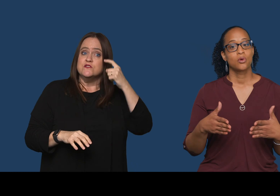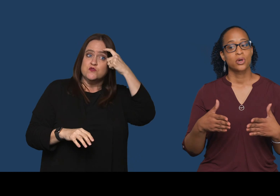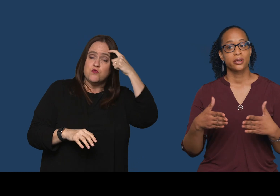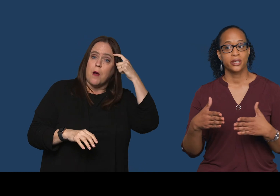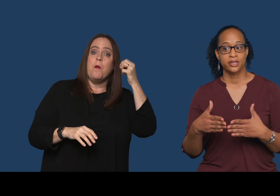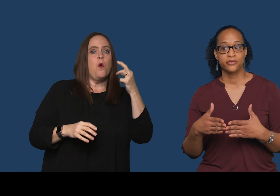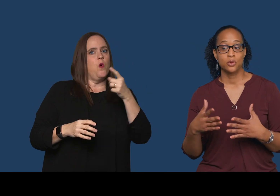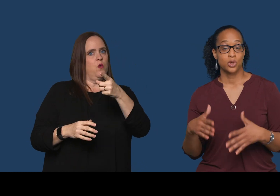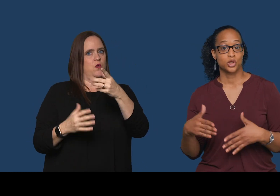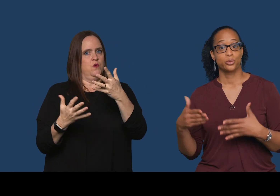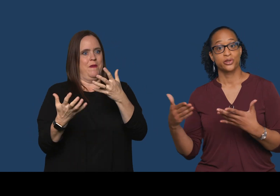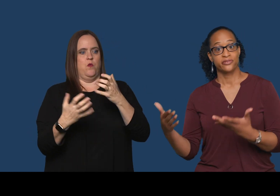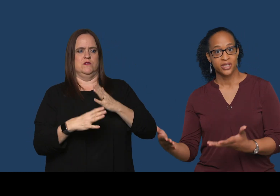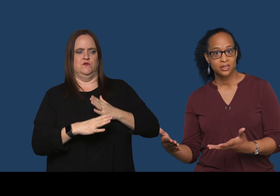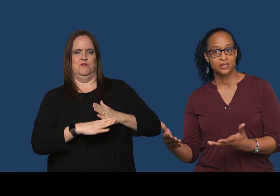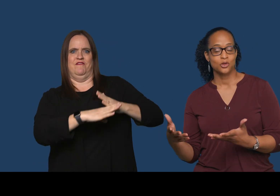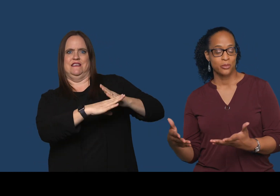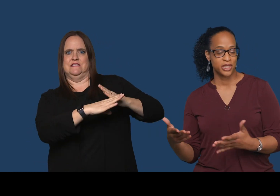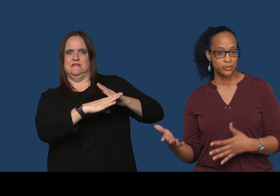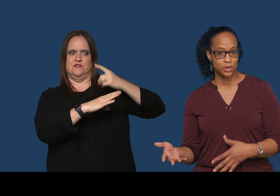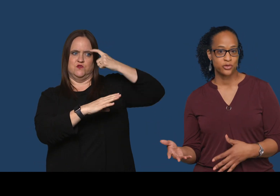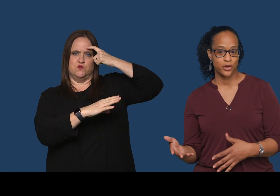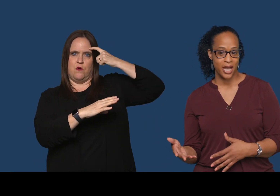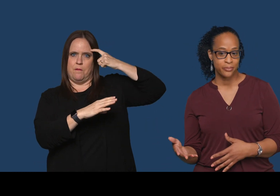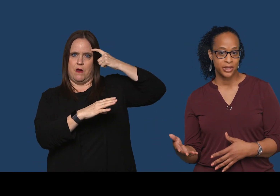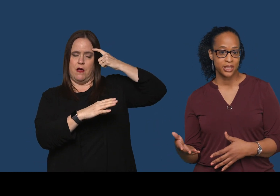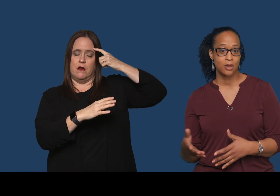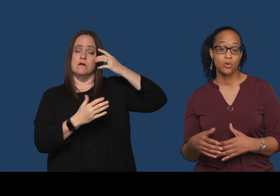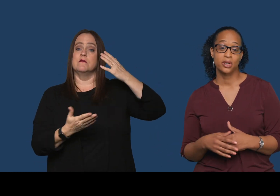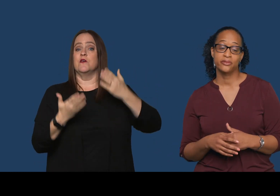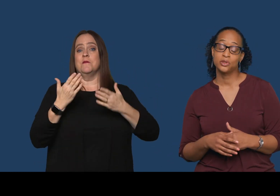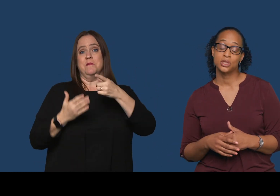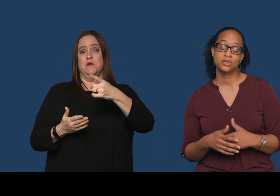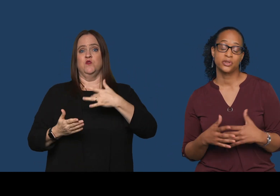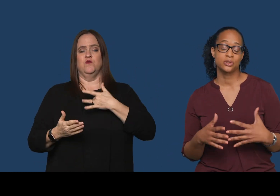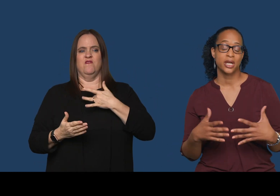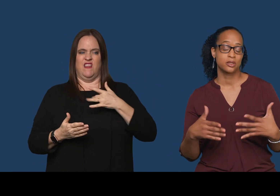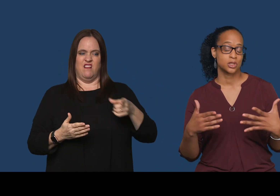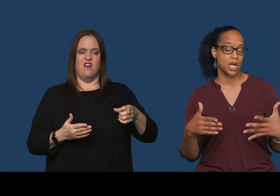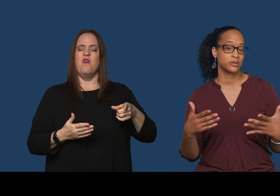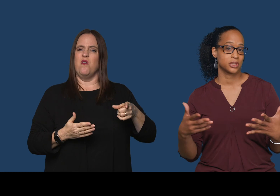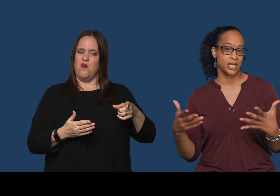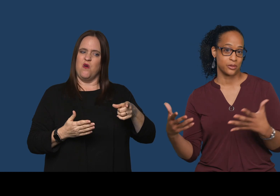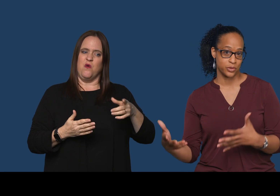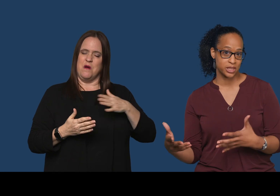or if you want to prevent trauma and abuse from happening or if you just feel like your child is at risk.